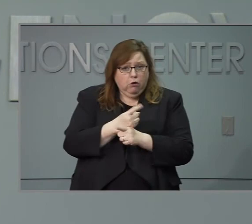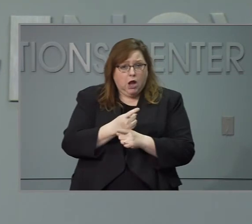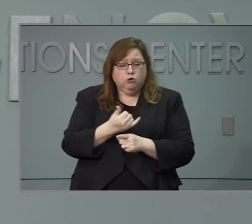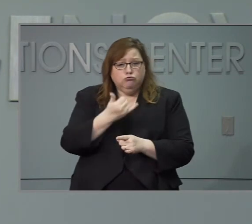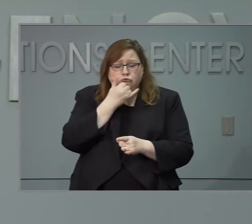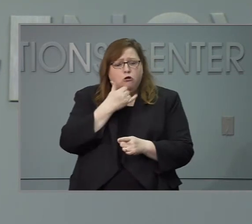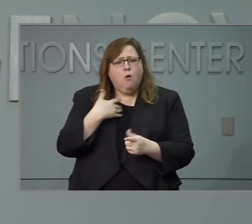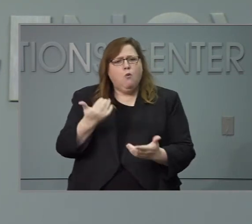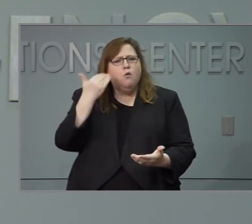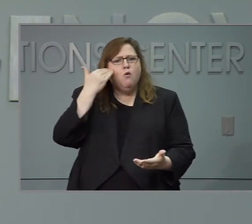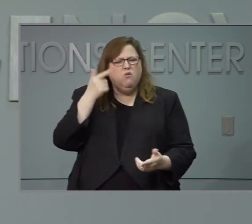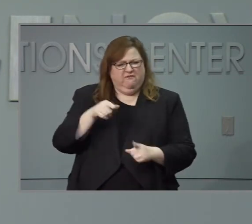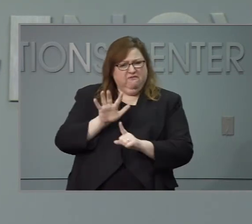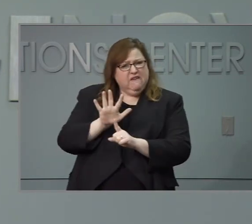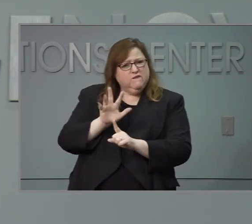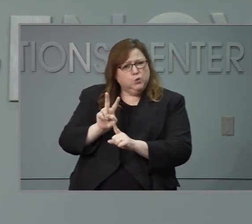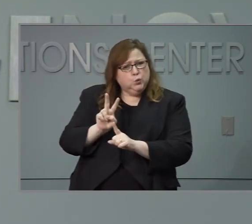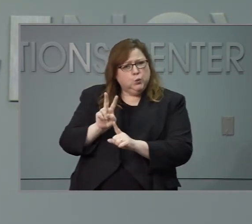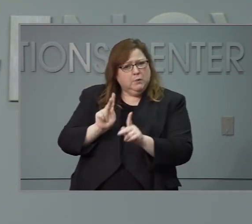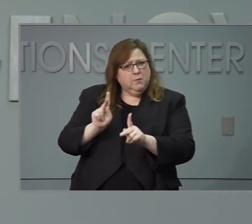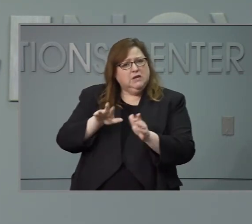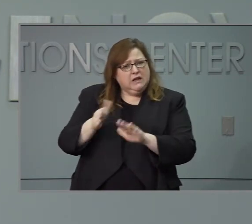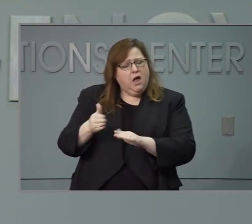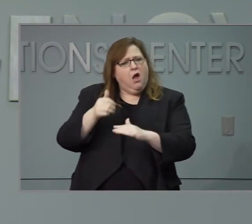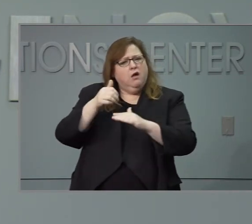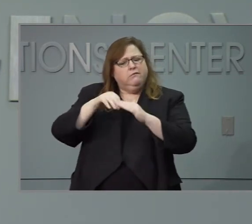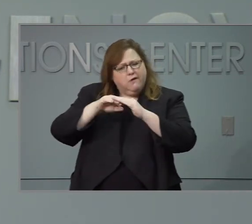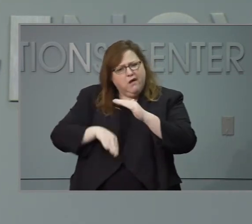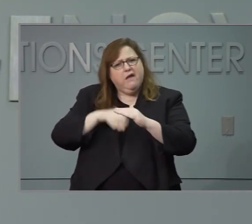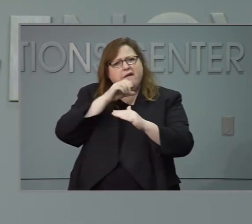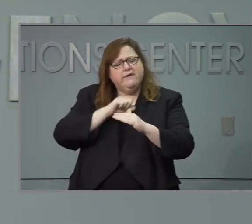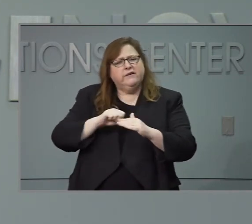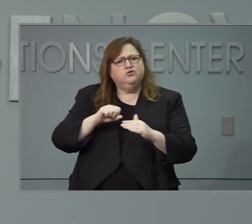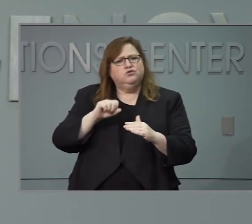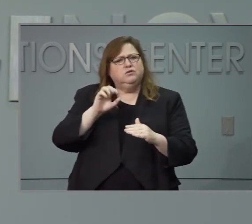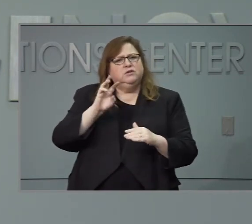CUANDO HABLO DE ECONOMÍA, ÉL SE QUEJA, PERO NO HACE LAS COSAS